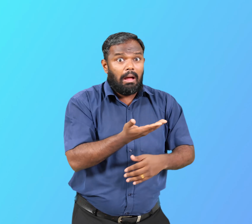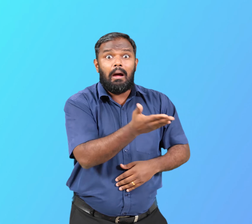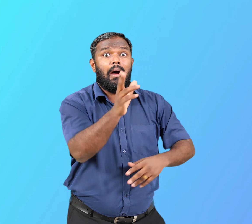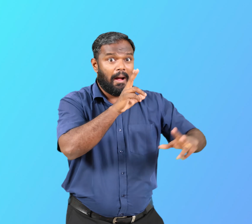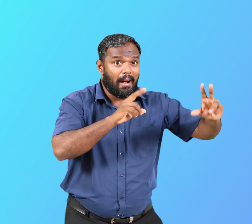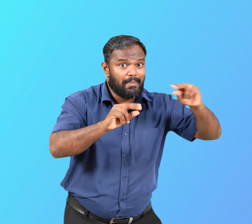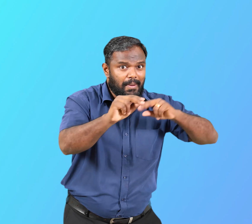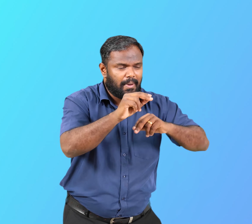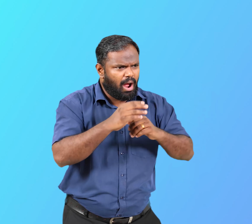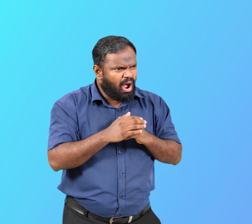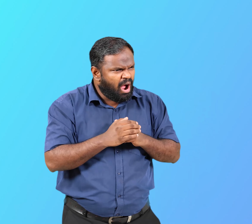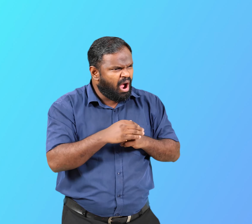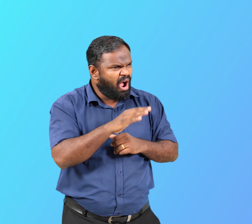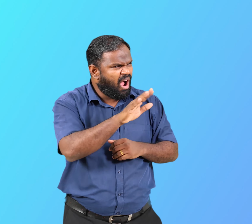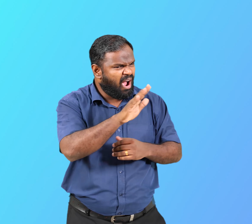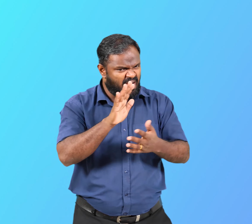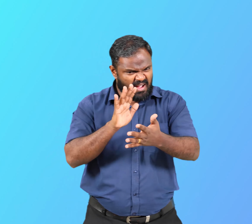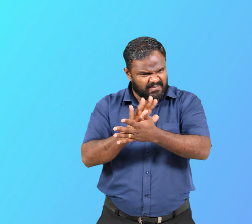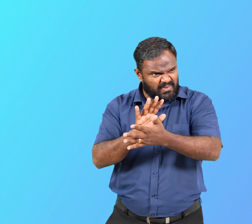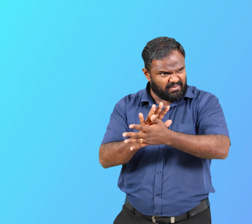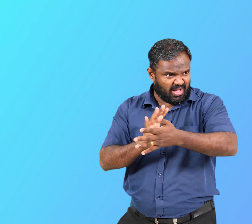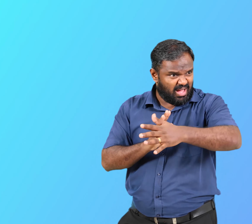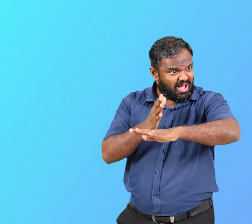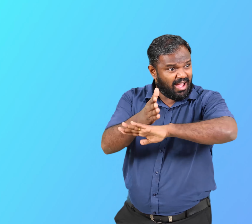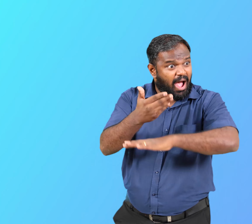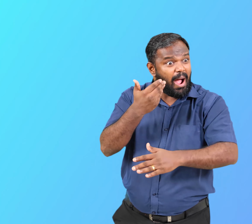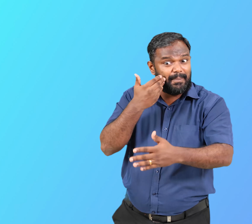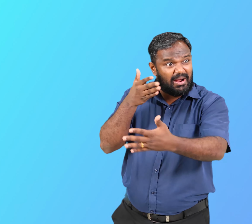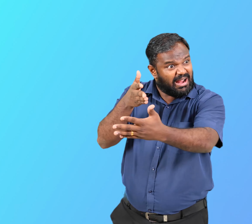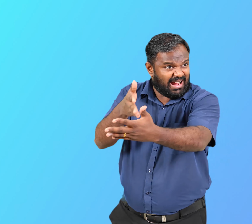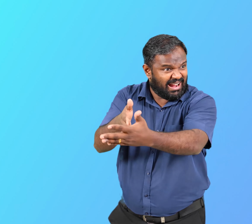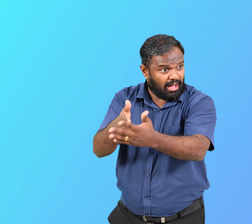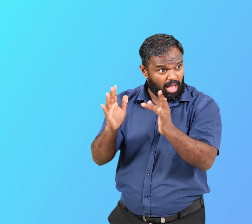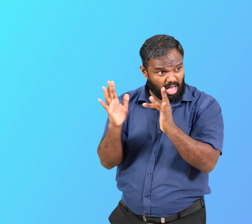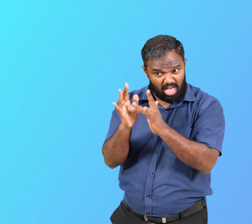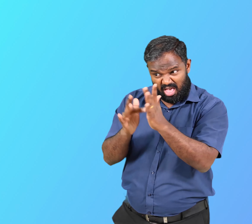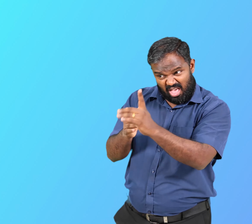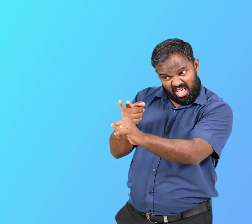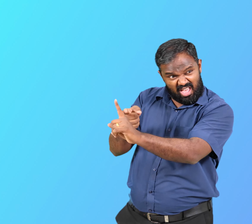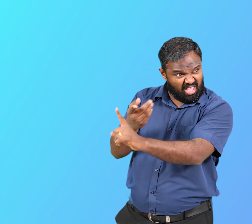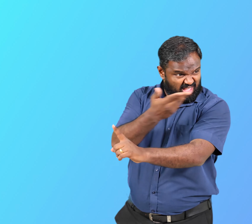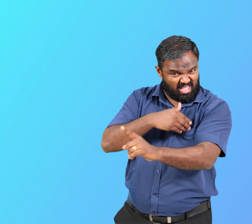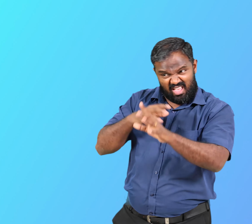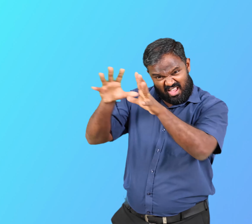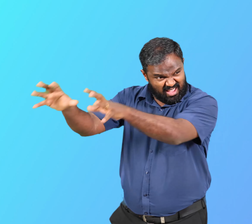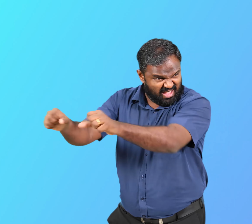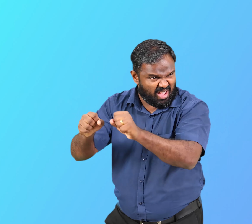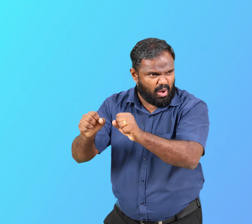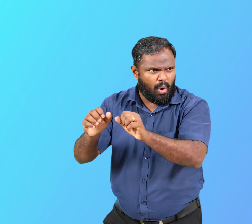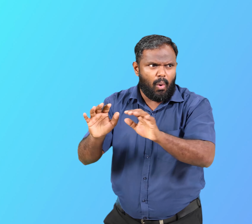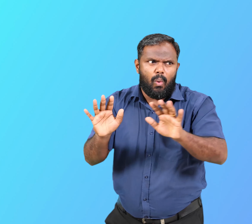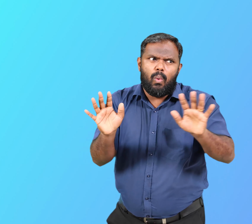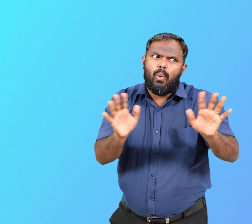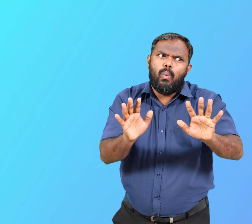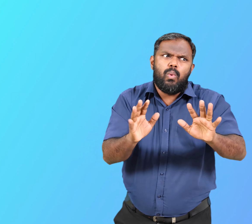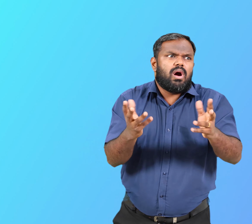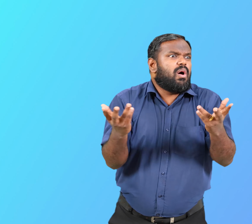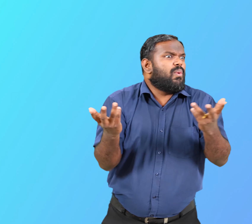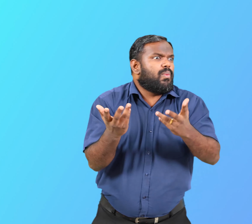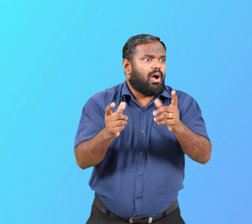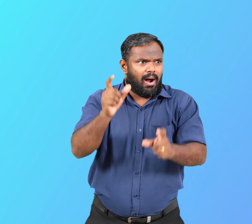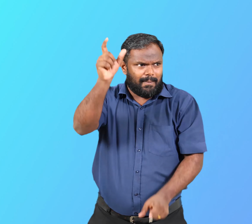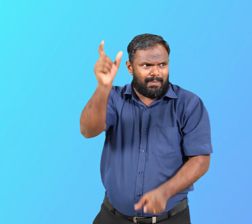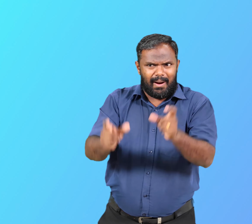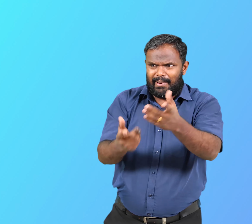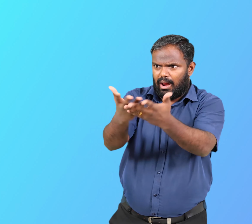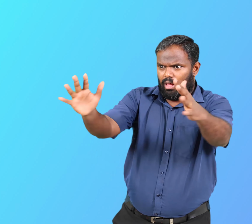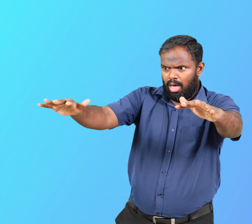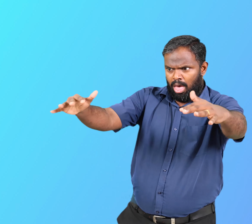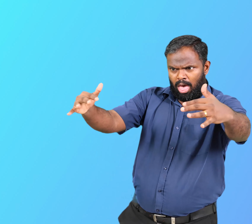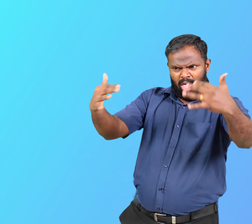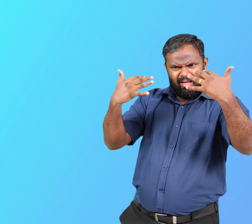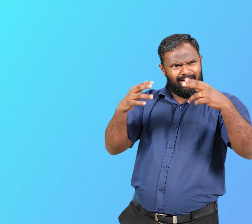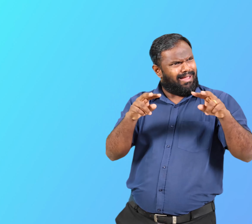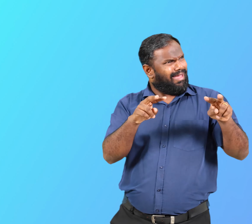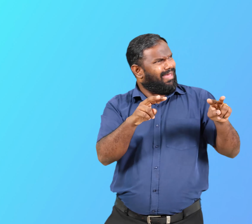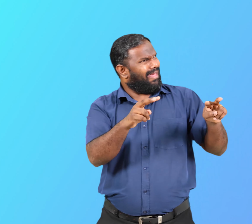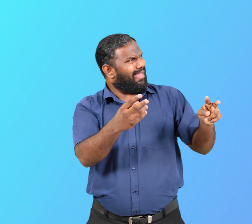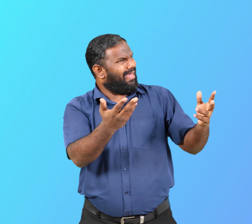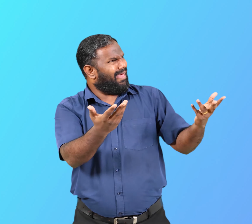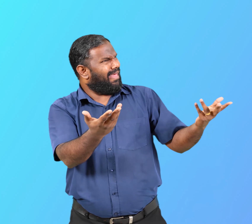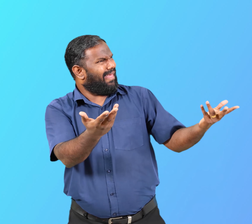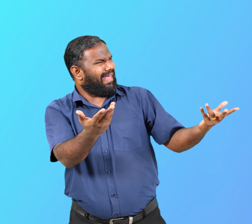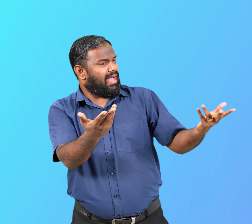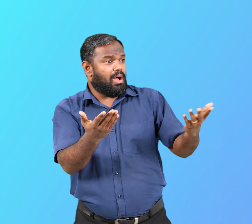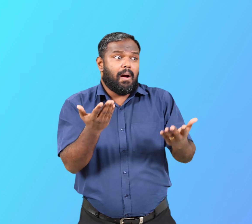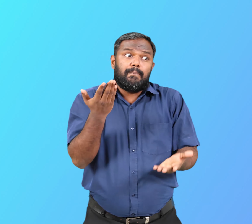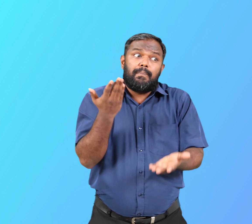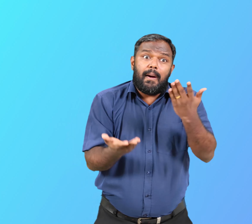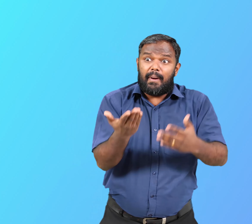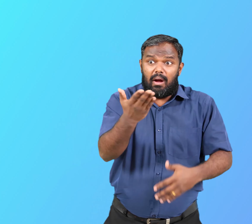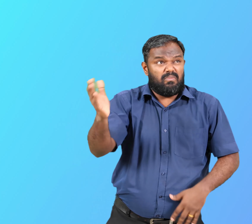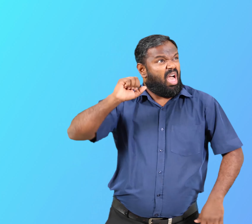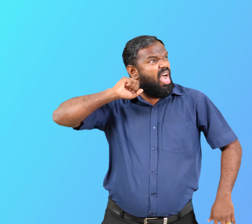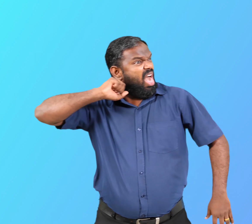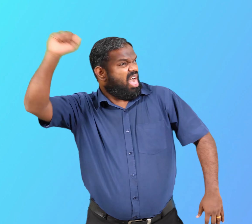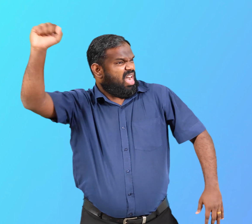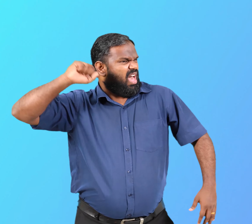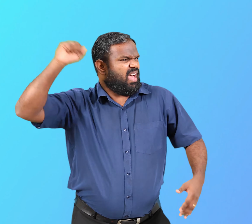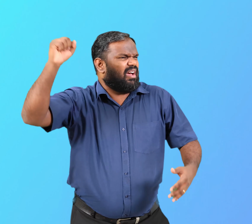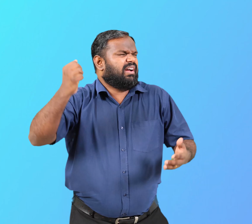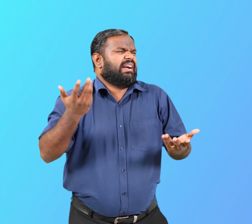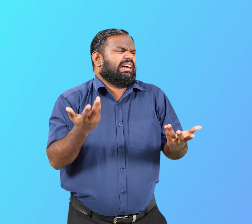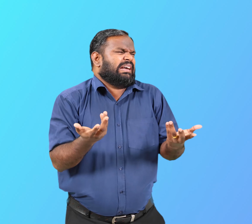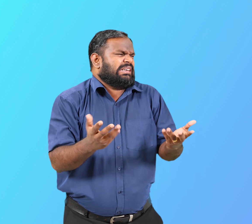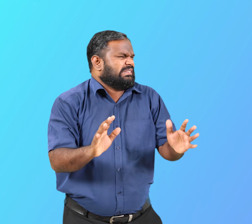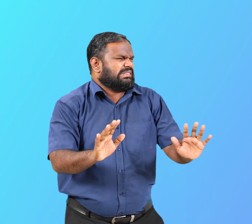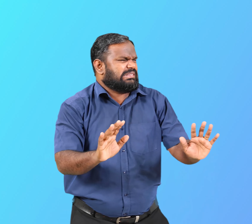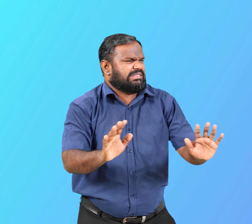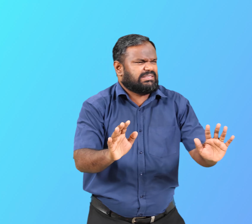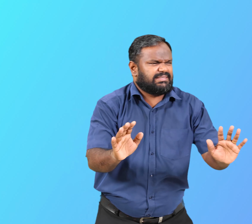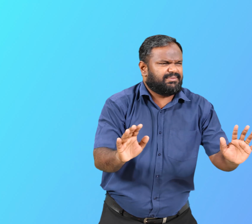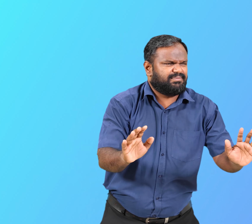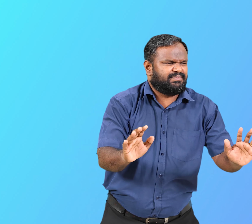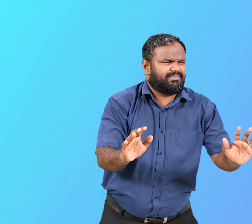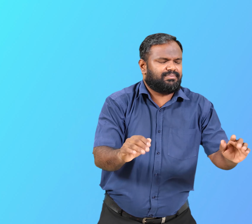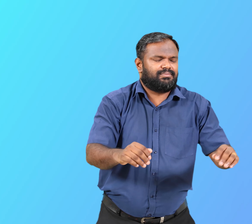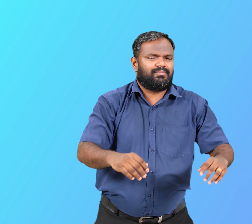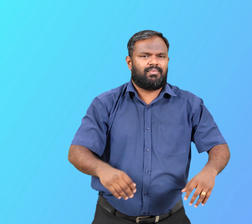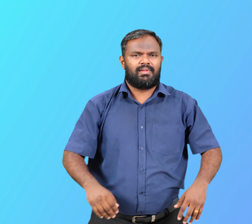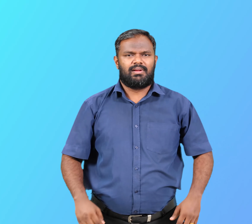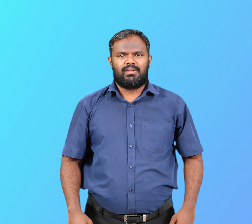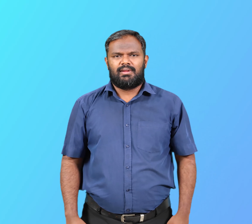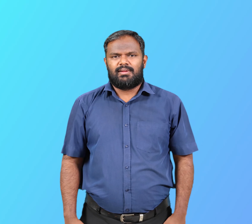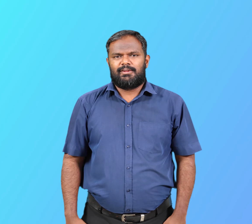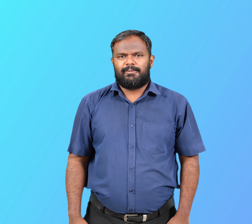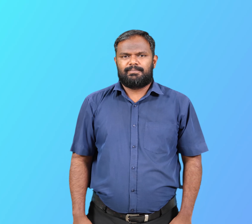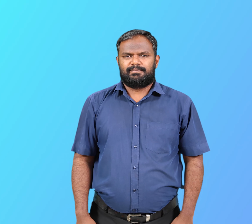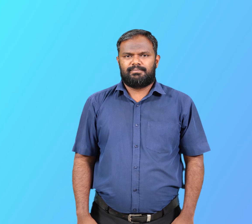They said, “We cannot arrest Jesus during Passover. We don’t want the people to become angry and cause a riot.”